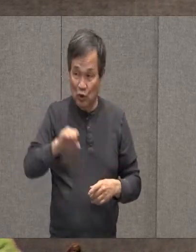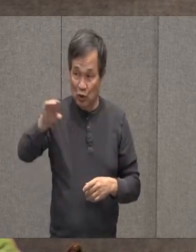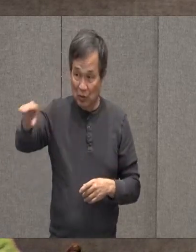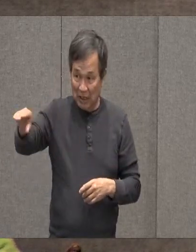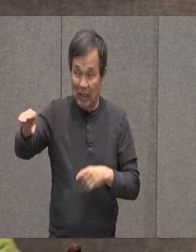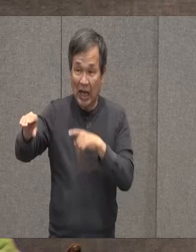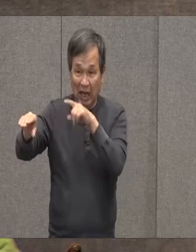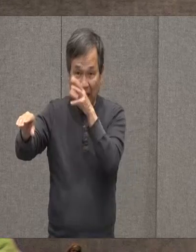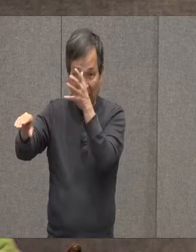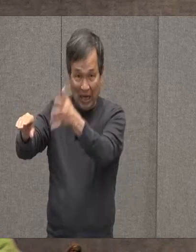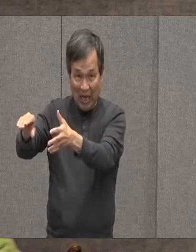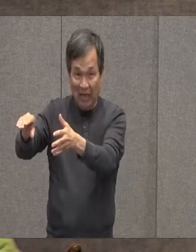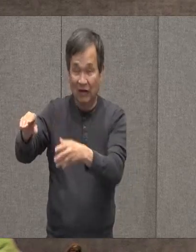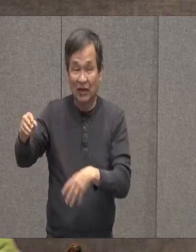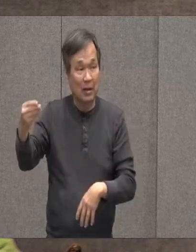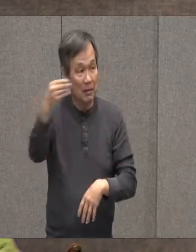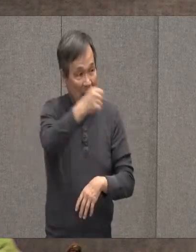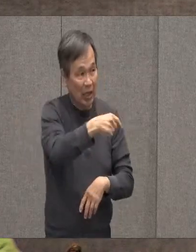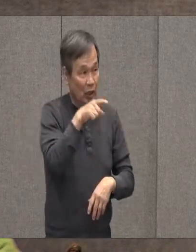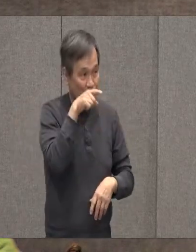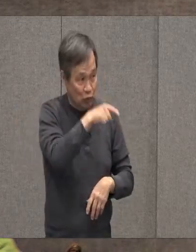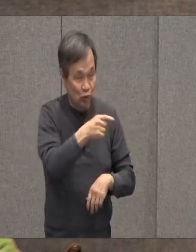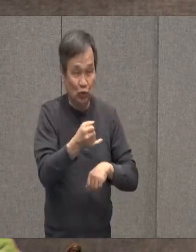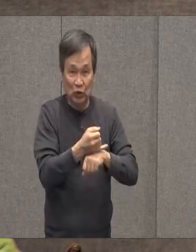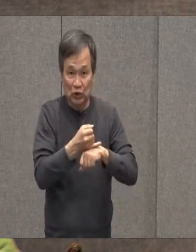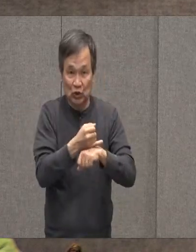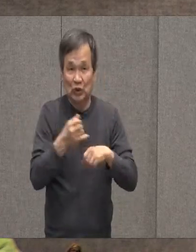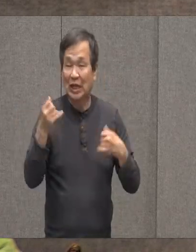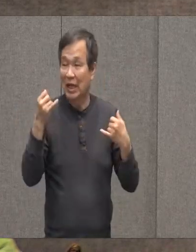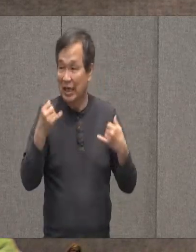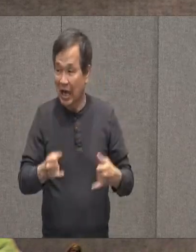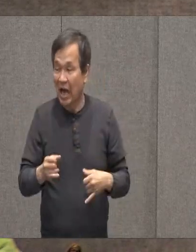and left in the bank. Now you are using the bank's money,